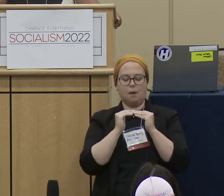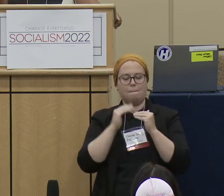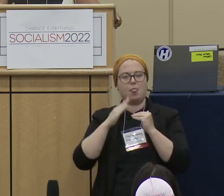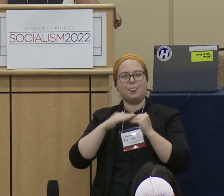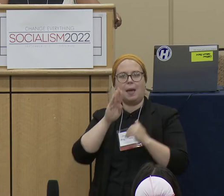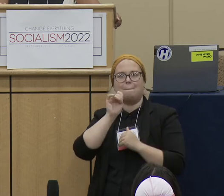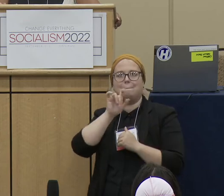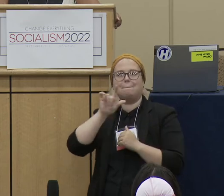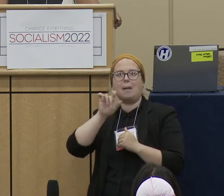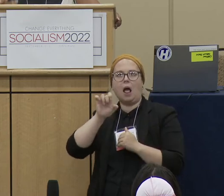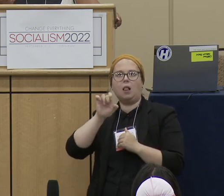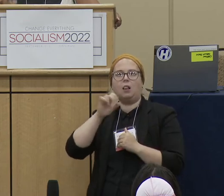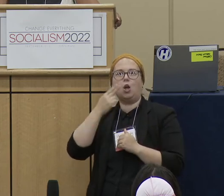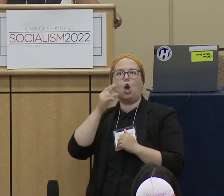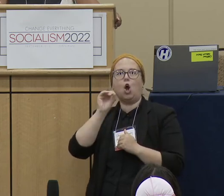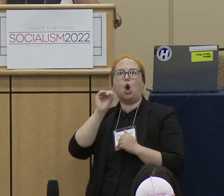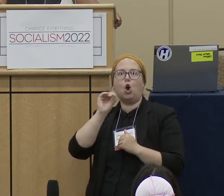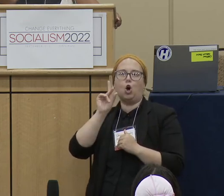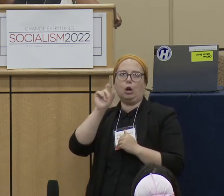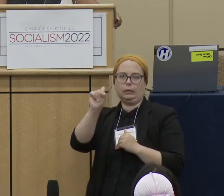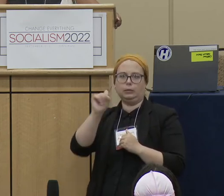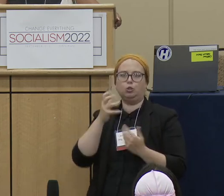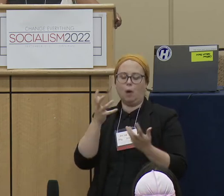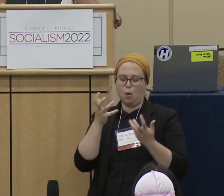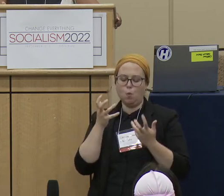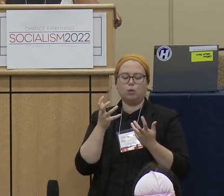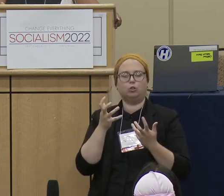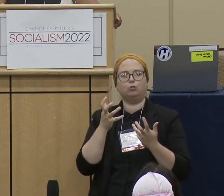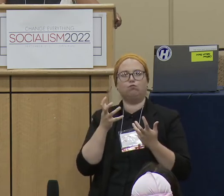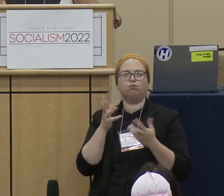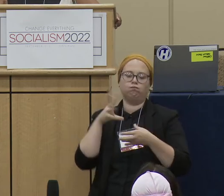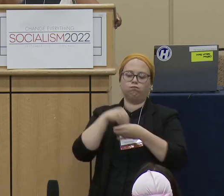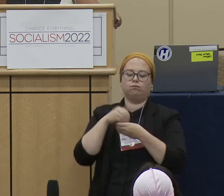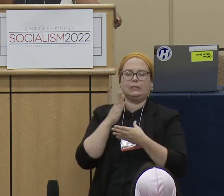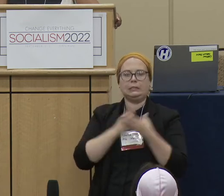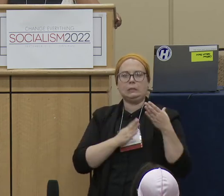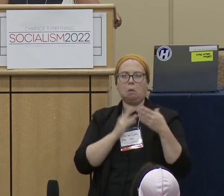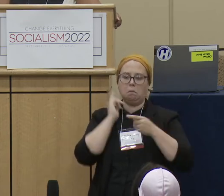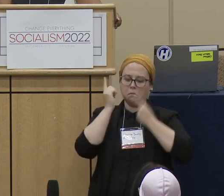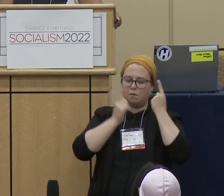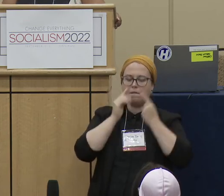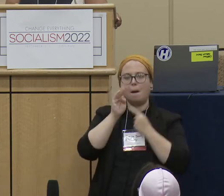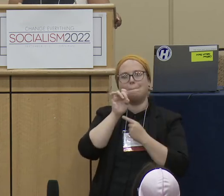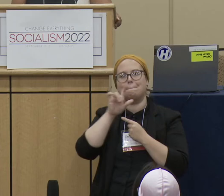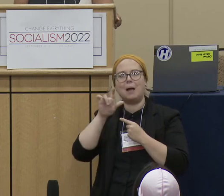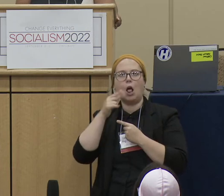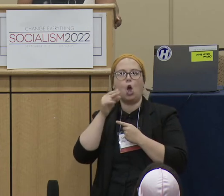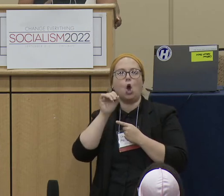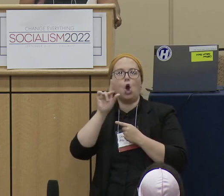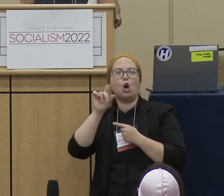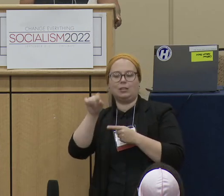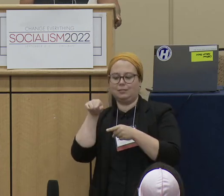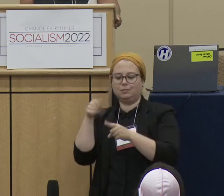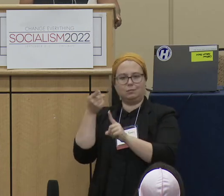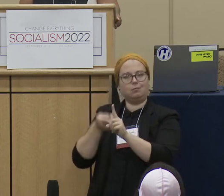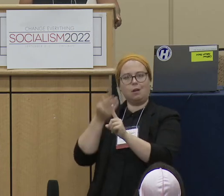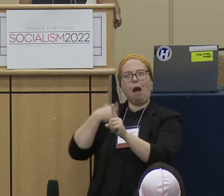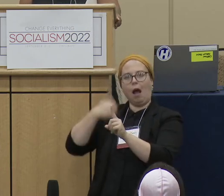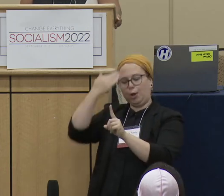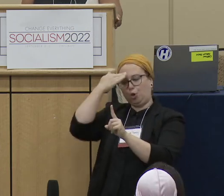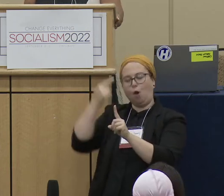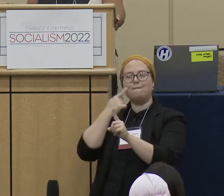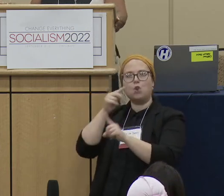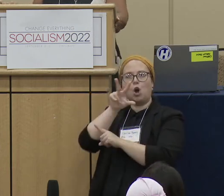view of Black feminism , than Bell hooks Hooks? And I want to